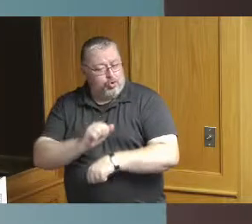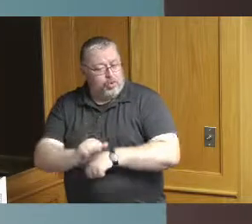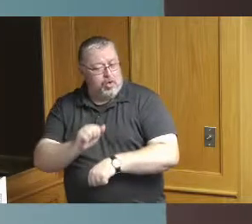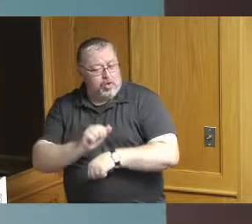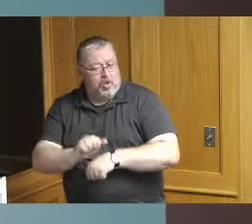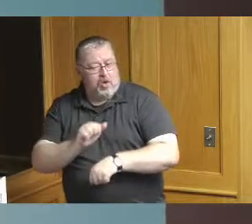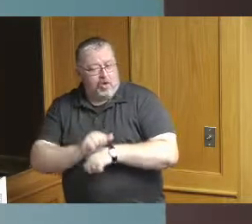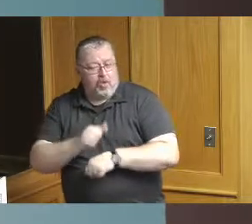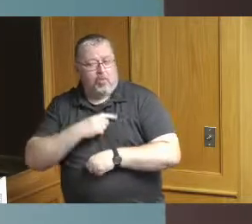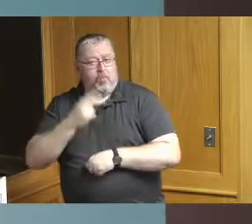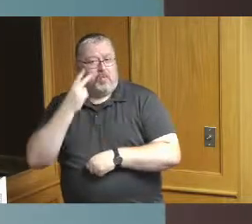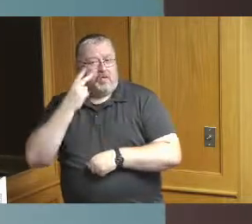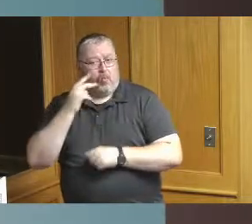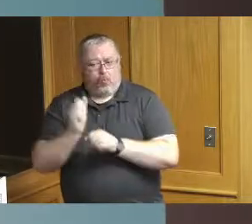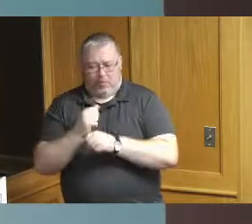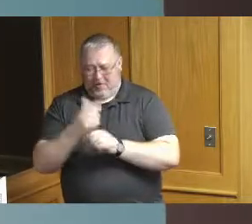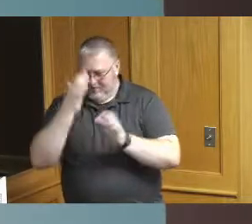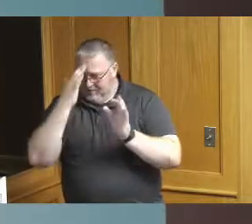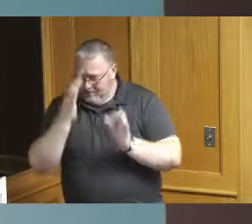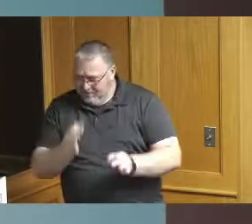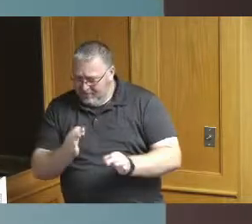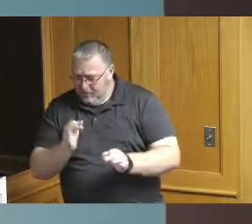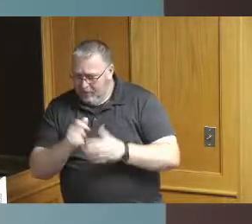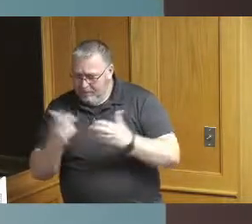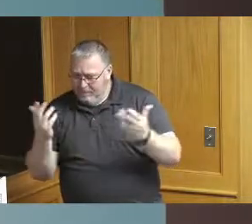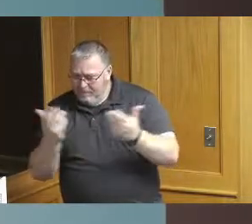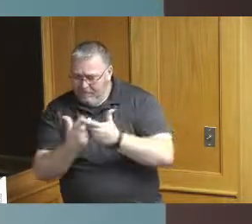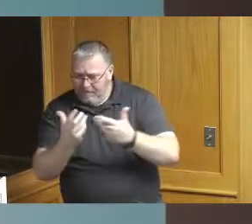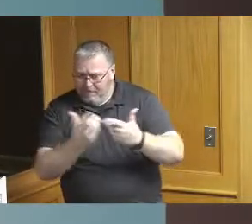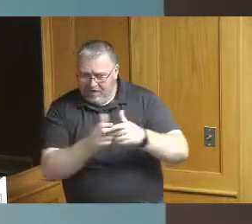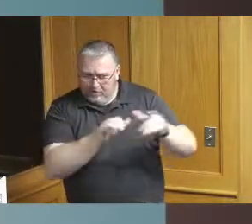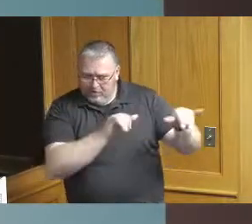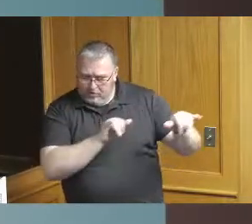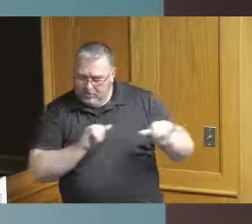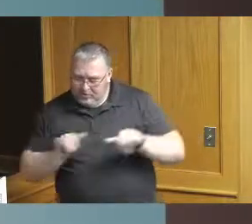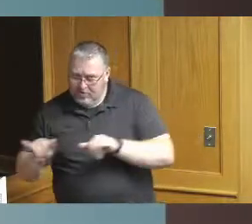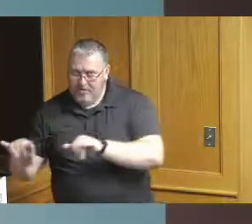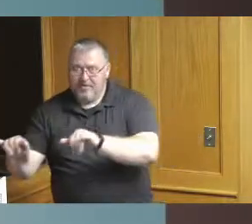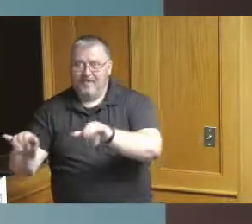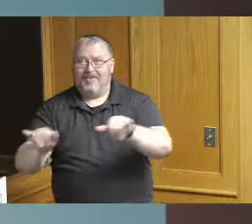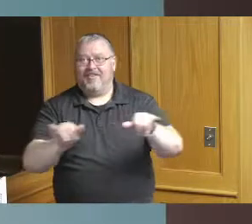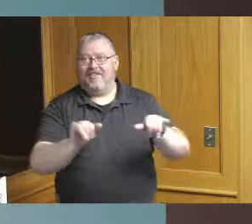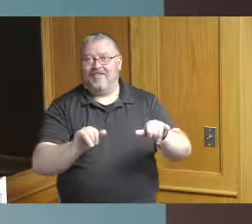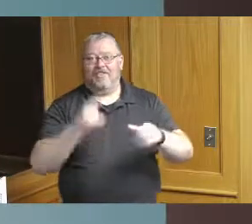can make decisions that is accurate and timely so for example a planned reviewer right wants to